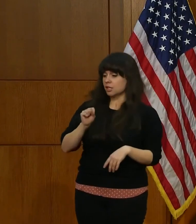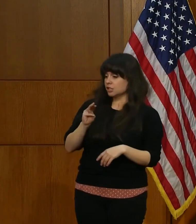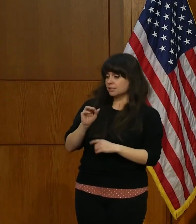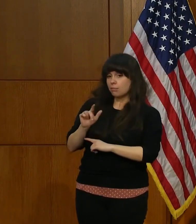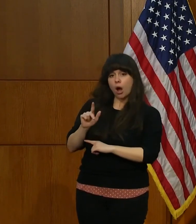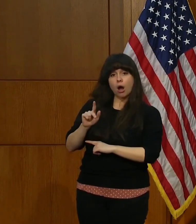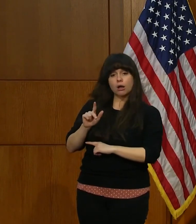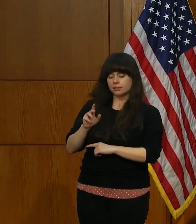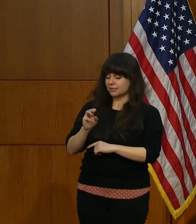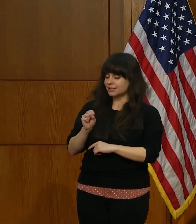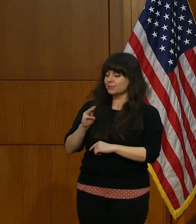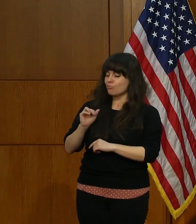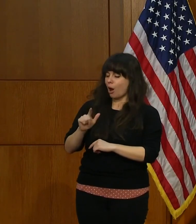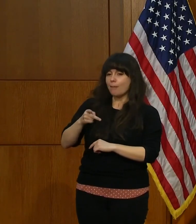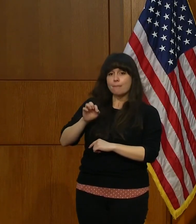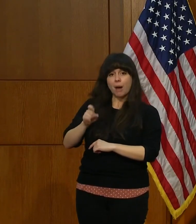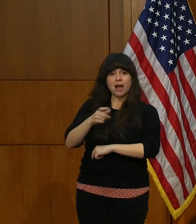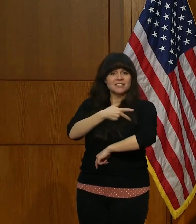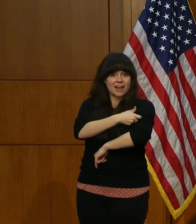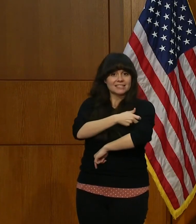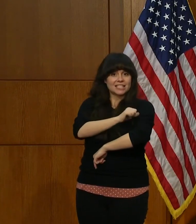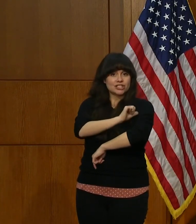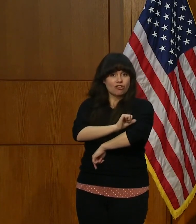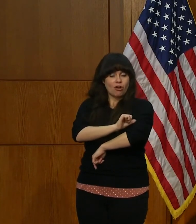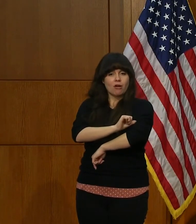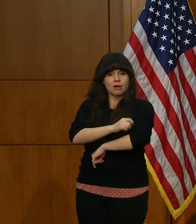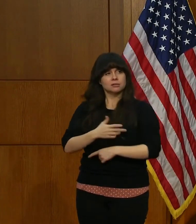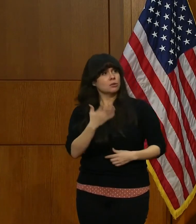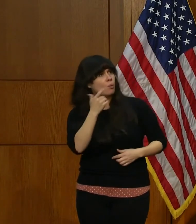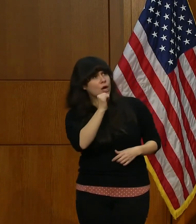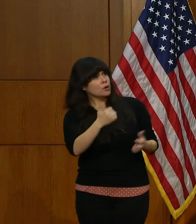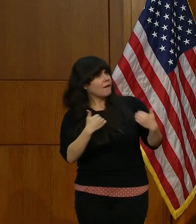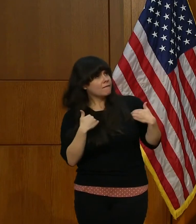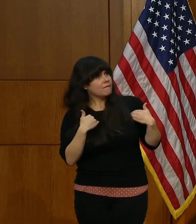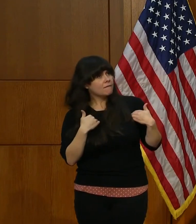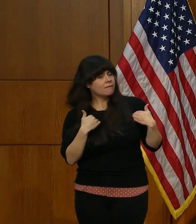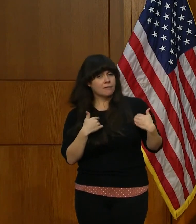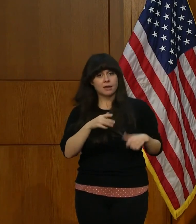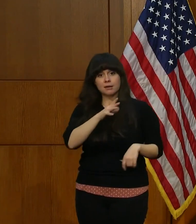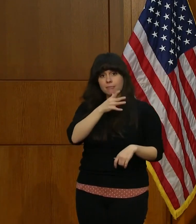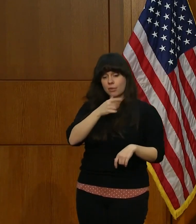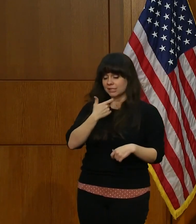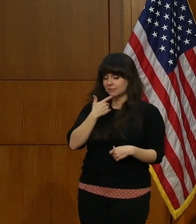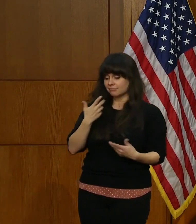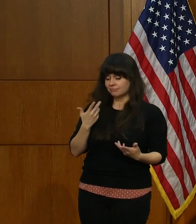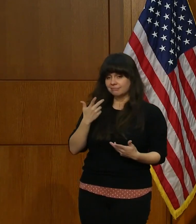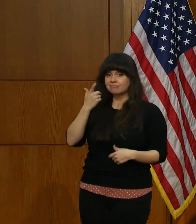RESPONDS. IT'S MY SMALLPOX VACCINE SCAR. THE CHILD ASKS.